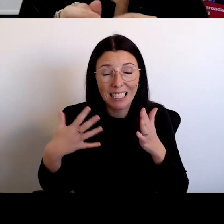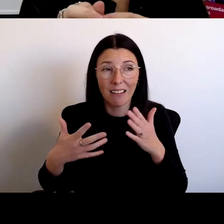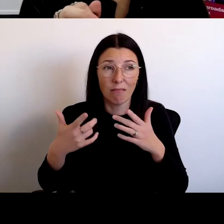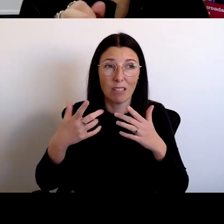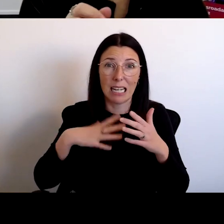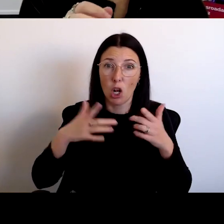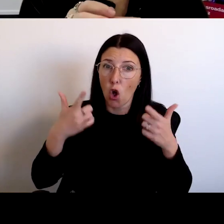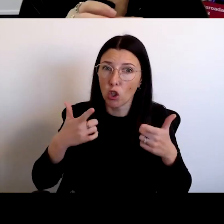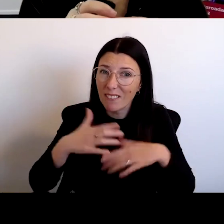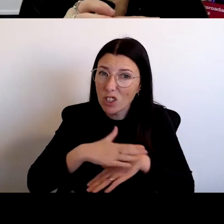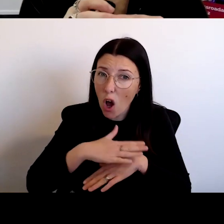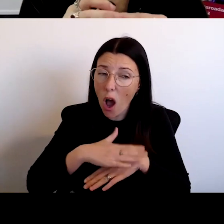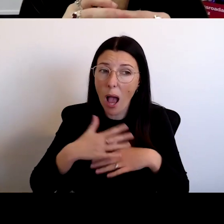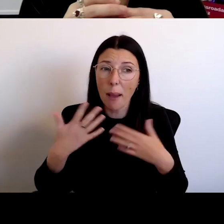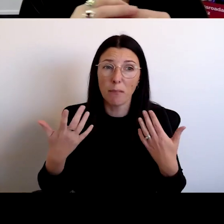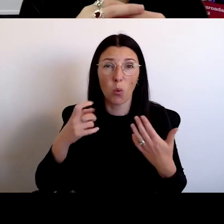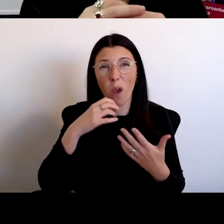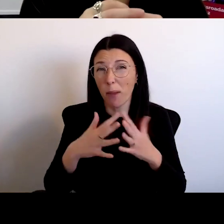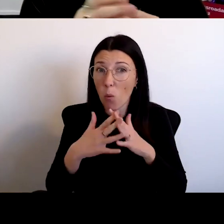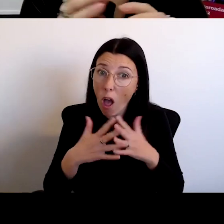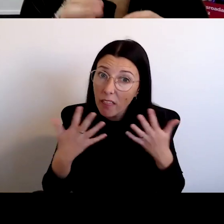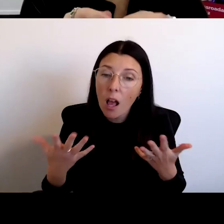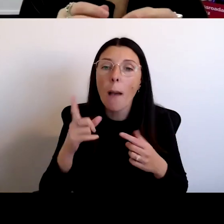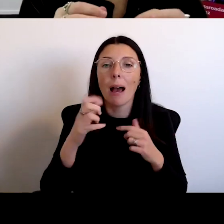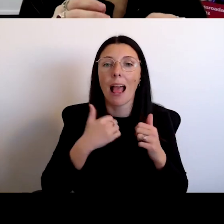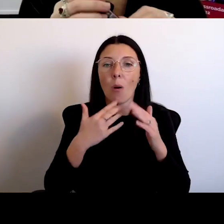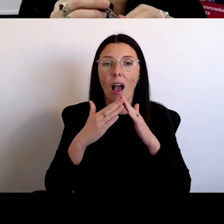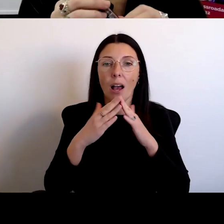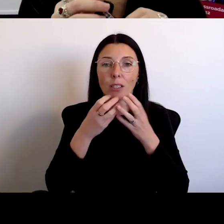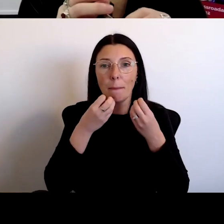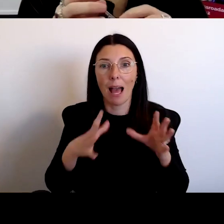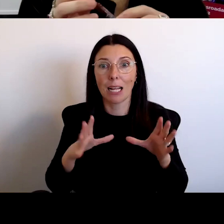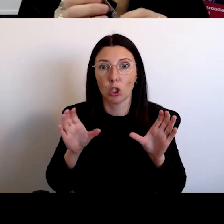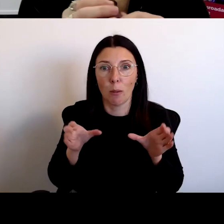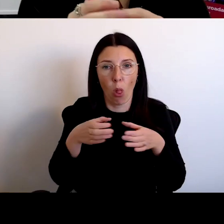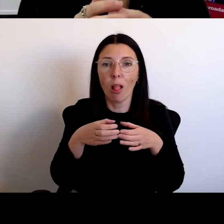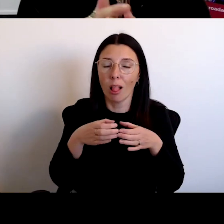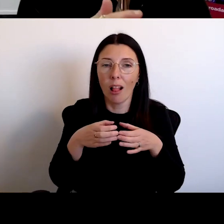our house party event was small and contained and while there were many moving elements,